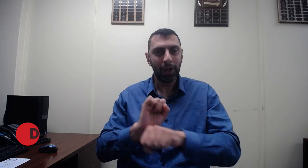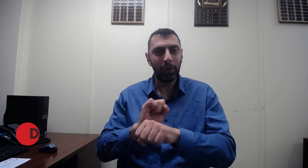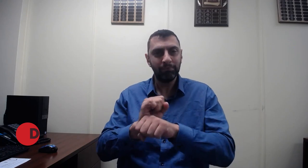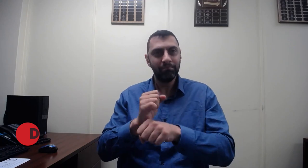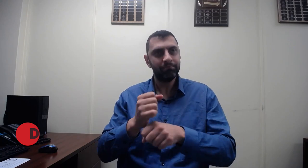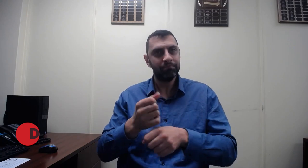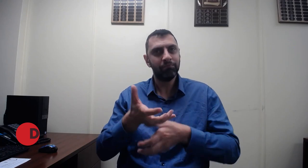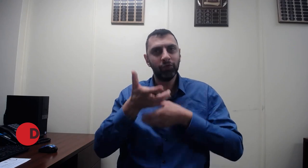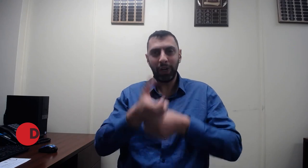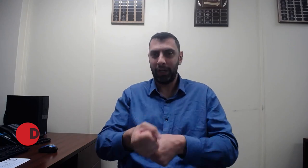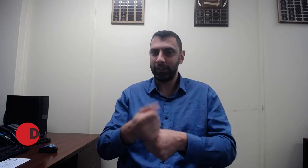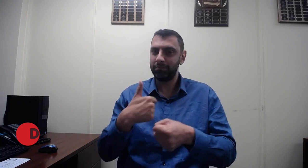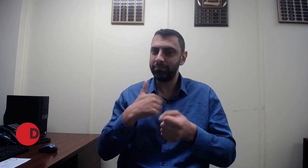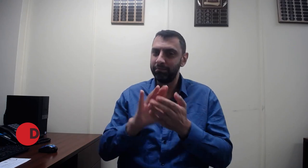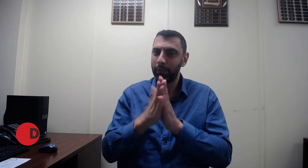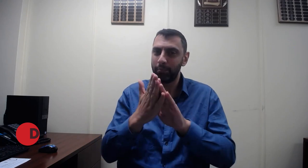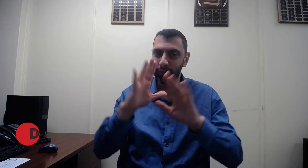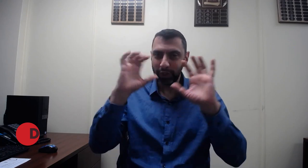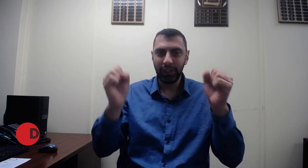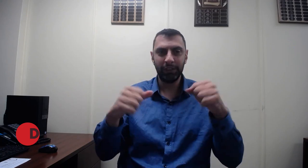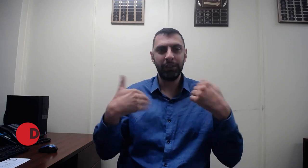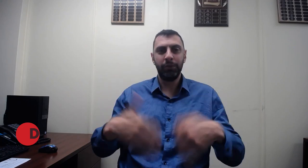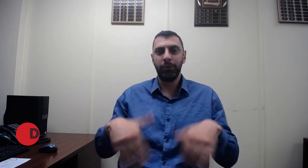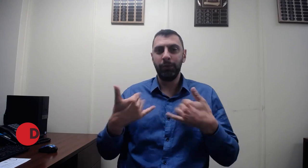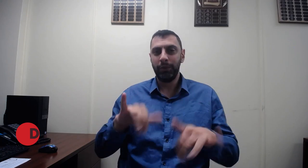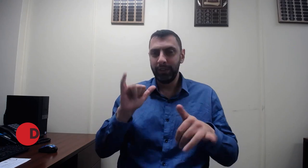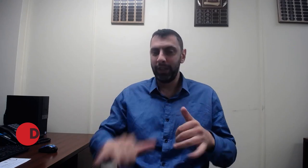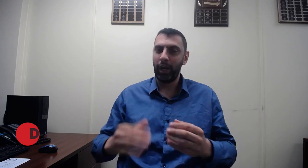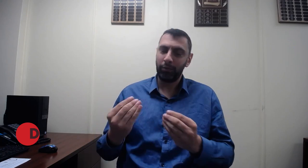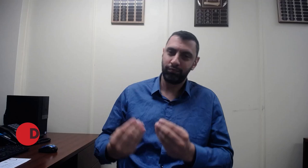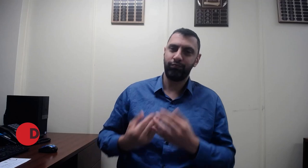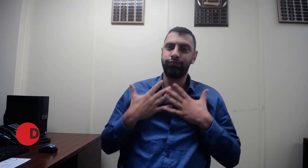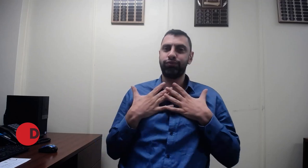and trusted me to become president.